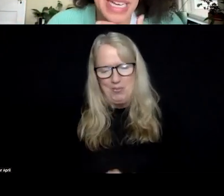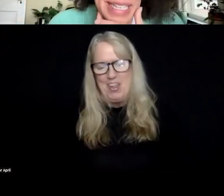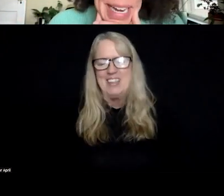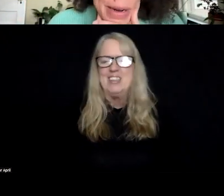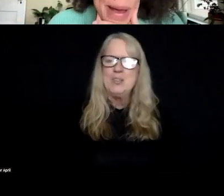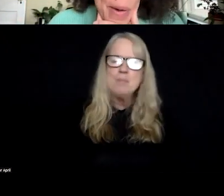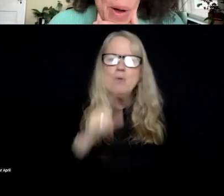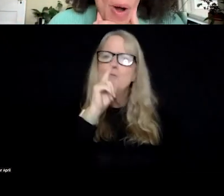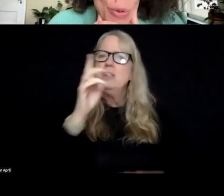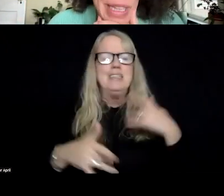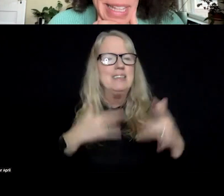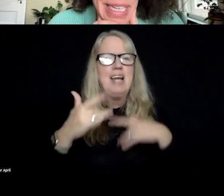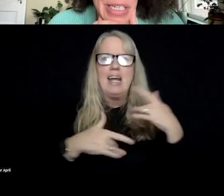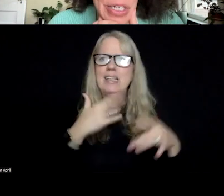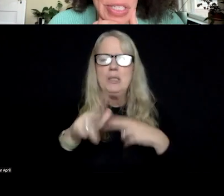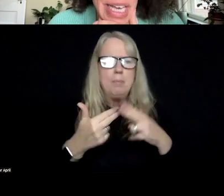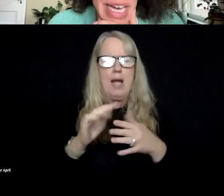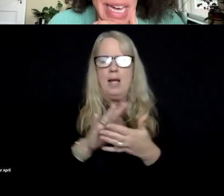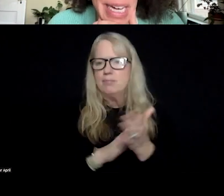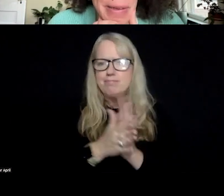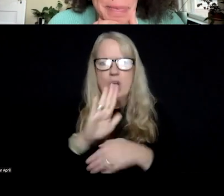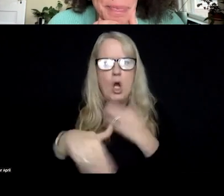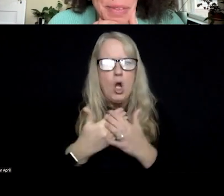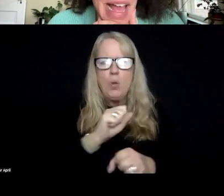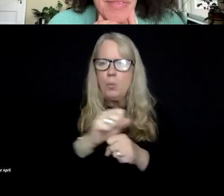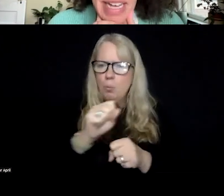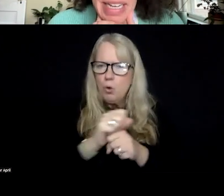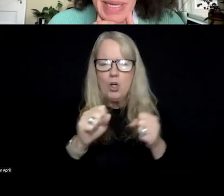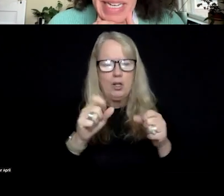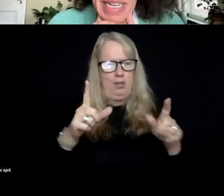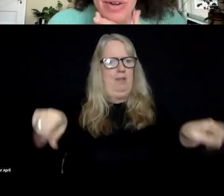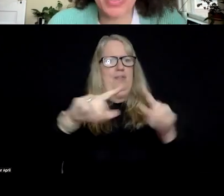EXCITED ABOUT ALL OF THE WORK THAT THE CENTERS HAVE DONE. WE ARE